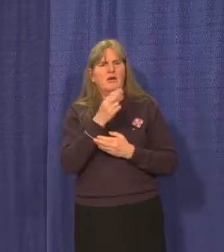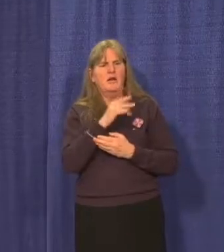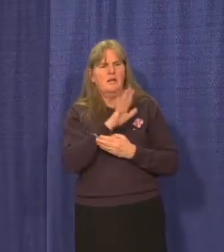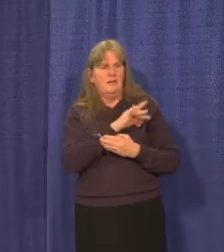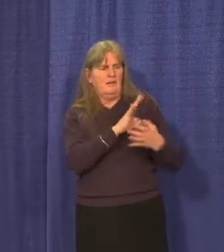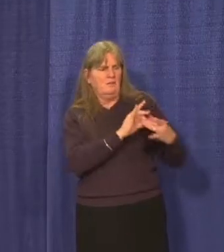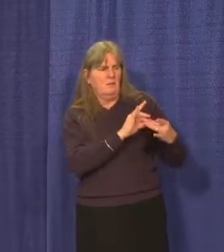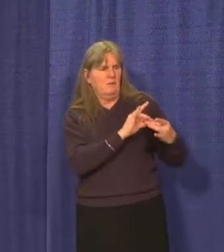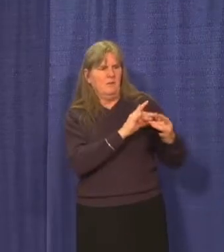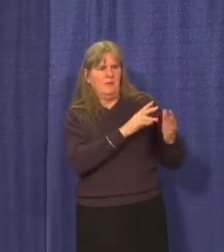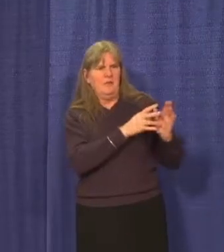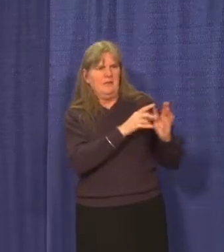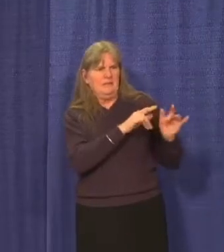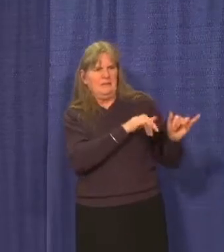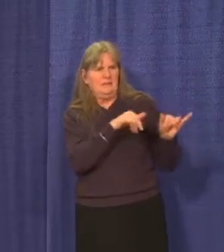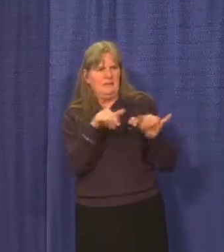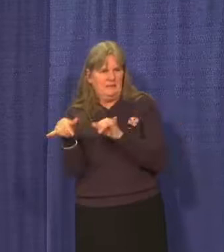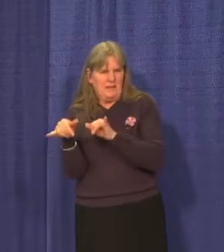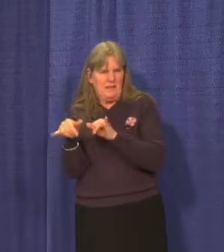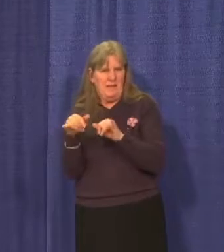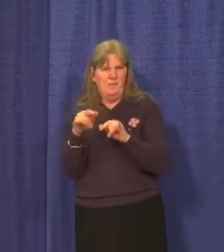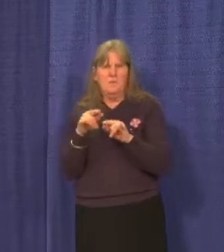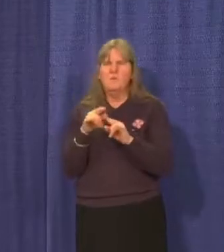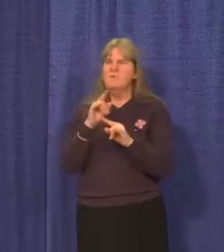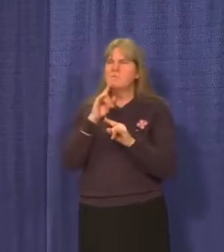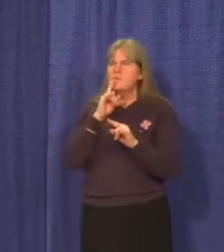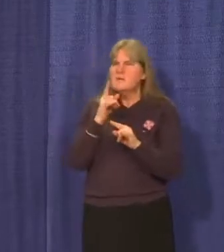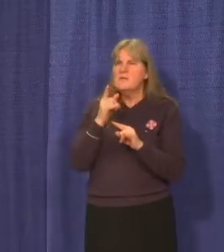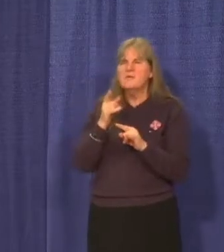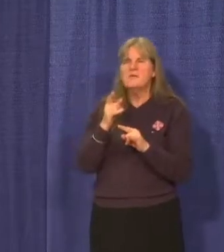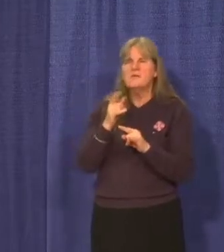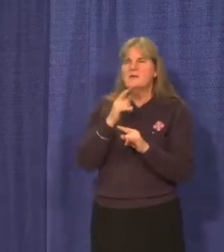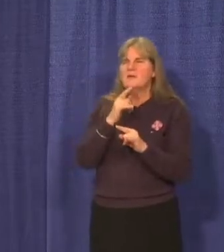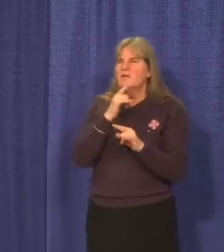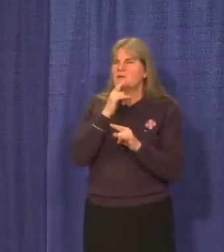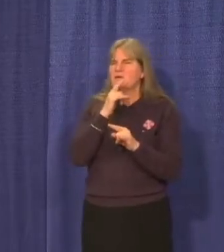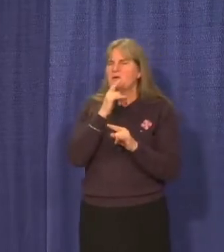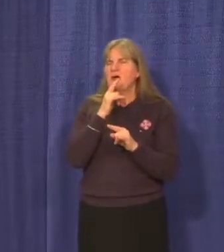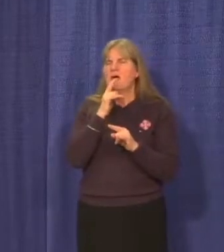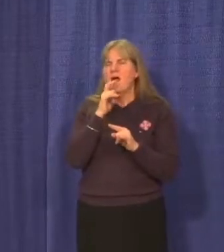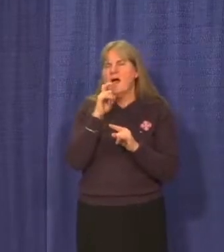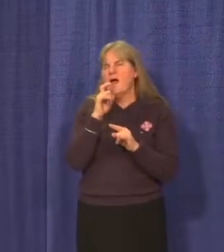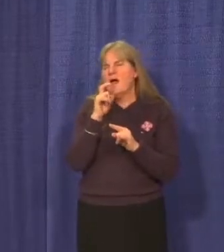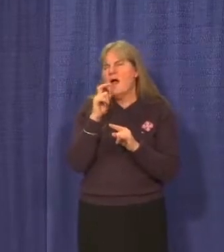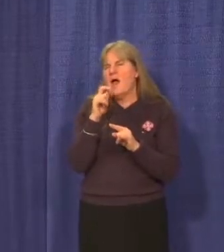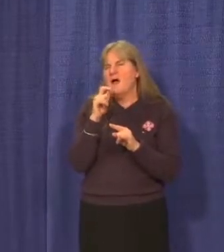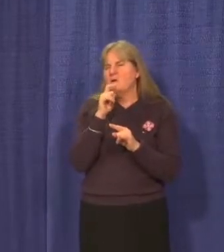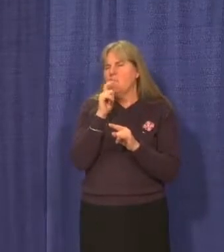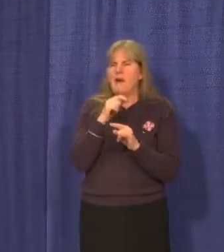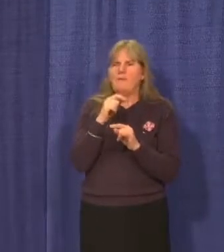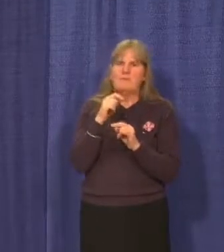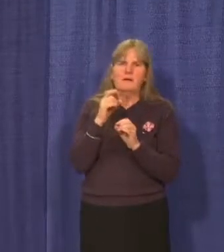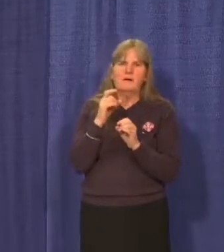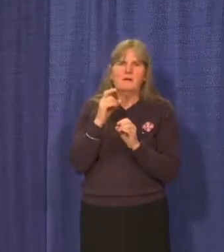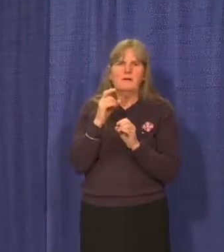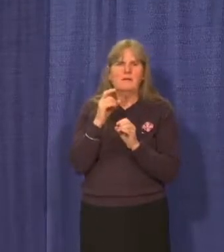earlier, we are not going to have to go too far down critical workers into essential workers and prioritizing because the